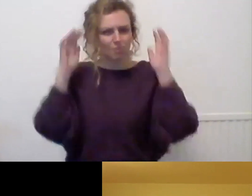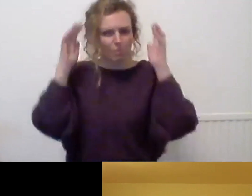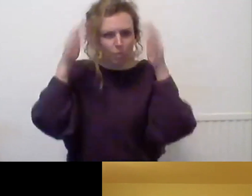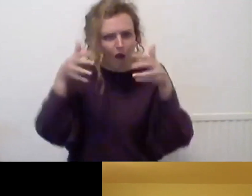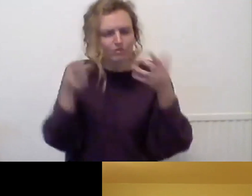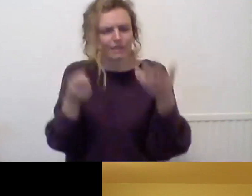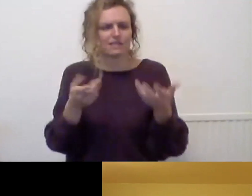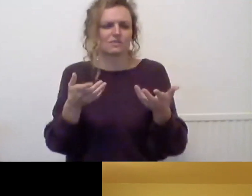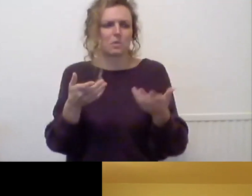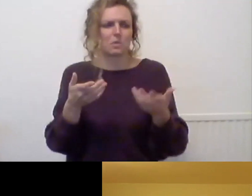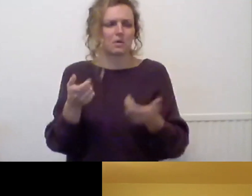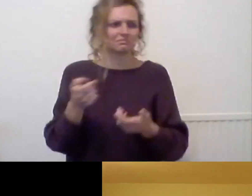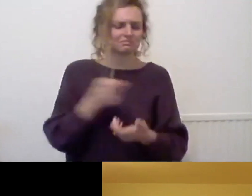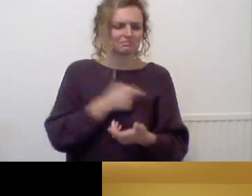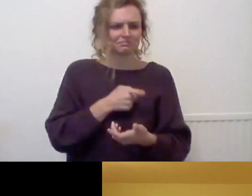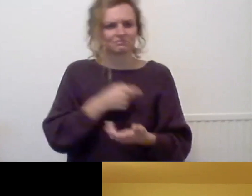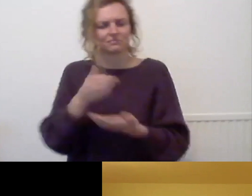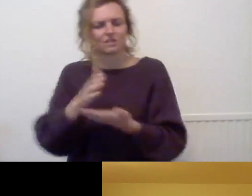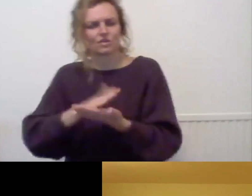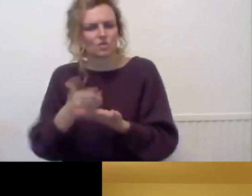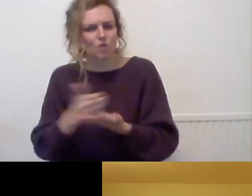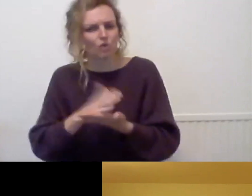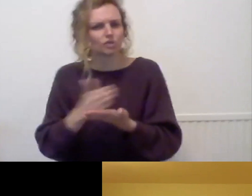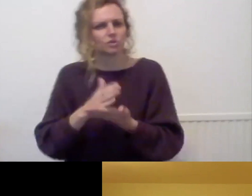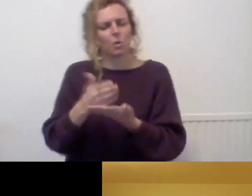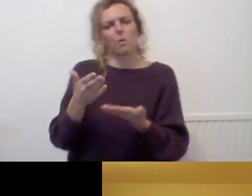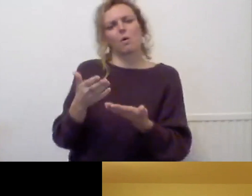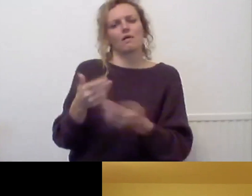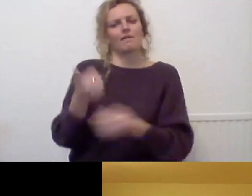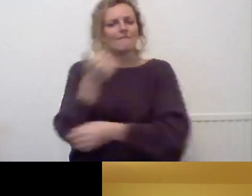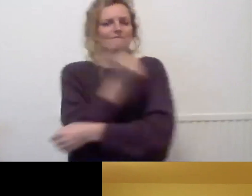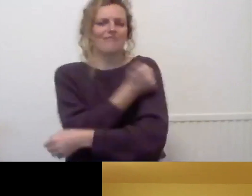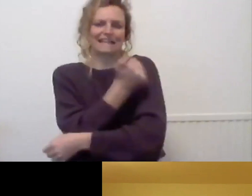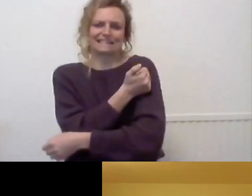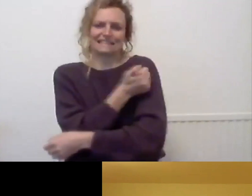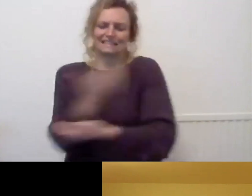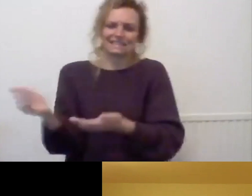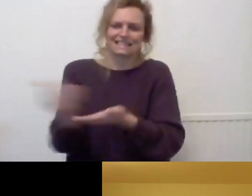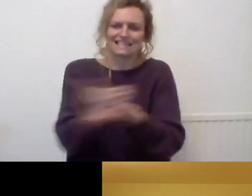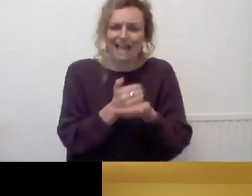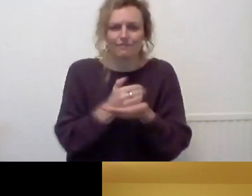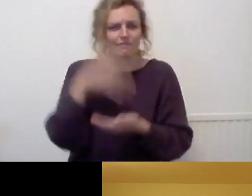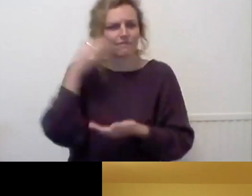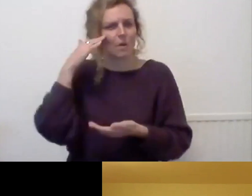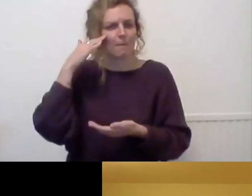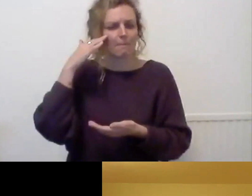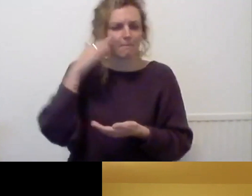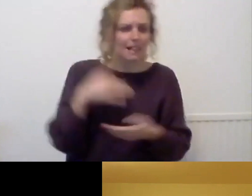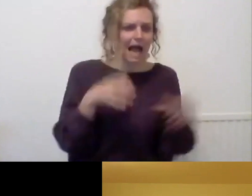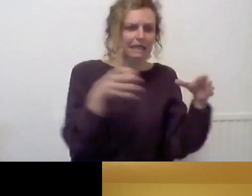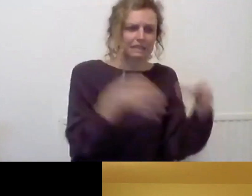vaccine might be more efficient and more safe in one group, one ethnic group than another?